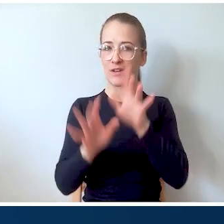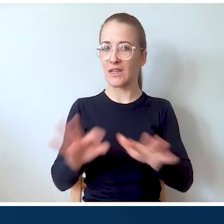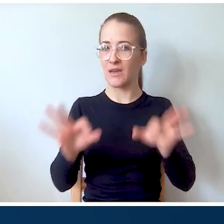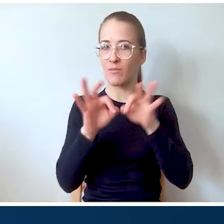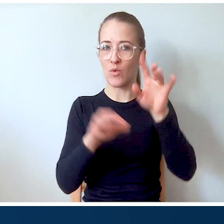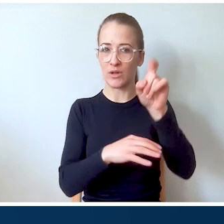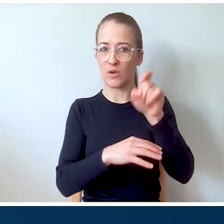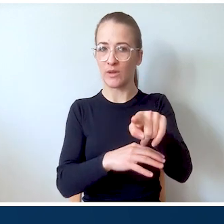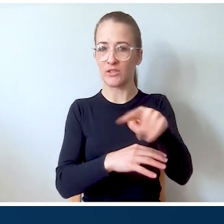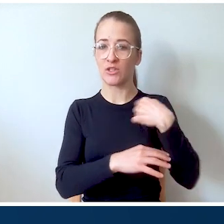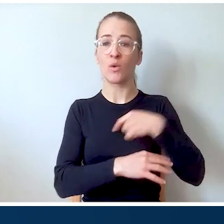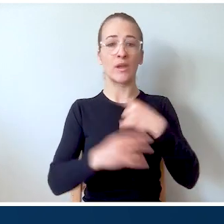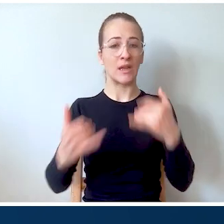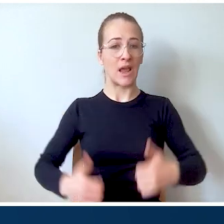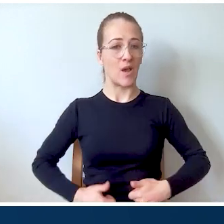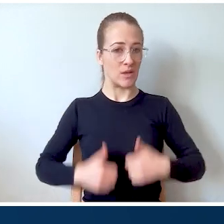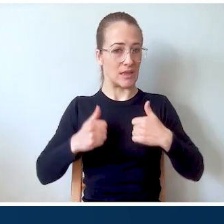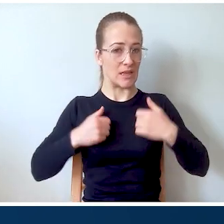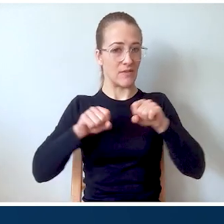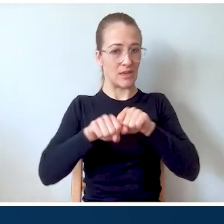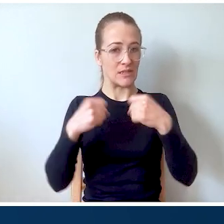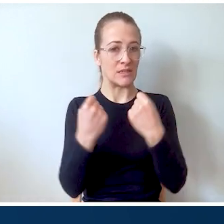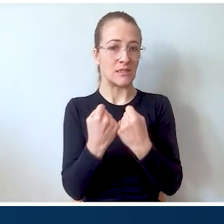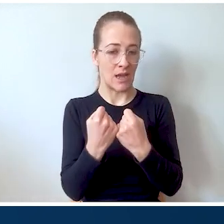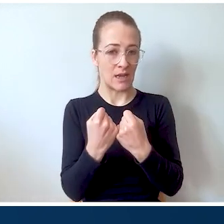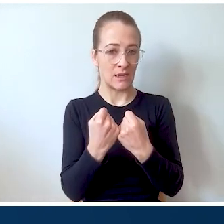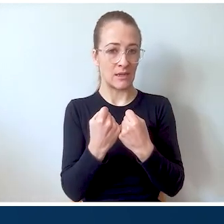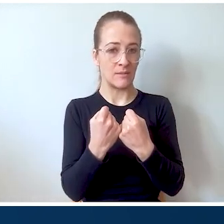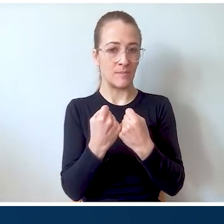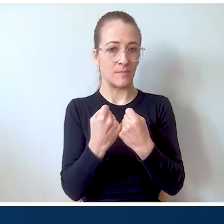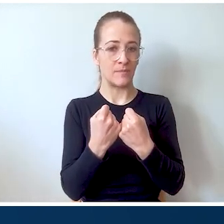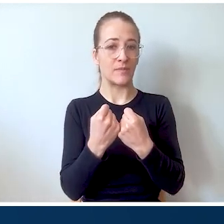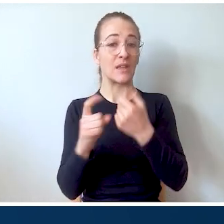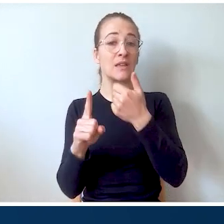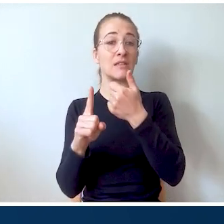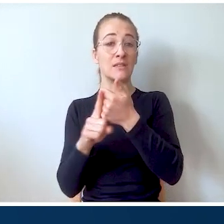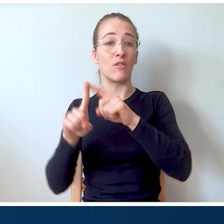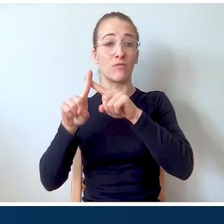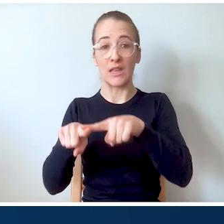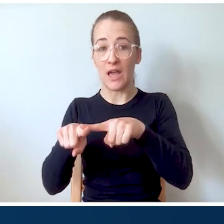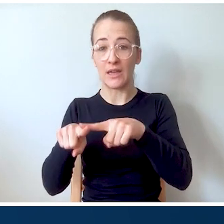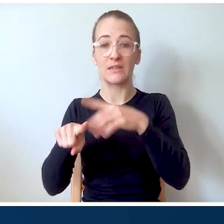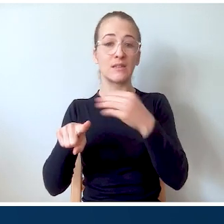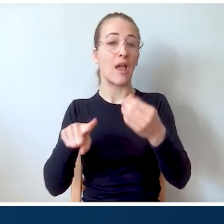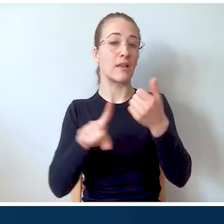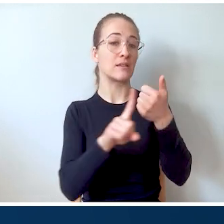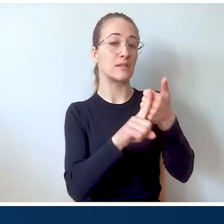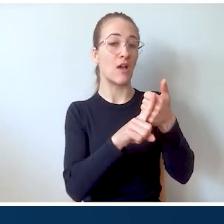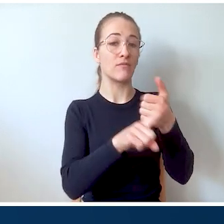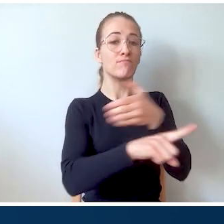So I think we live in a society in which self-reliance and self-empowerment are kind of